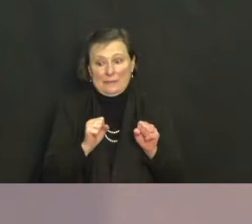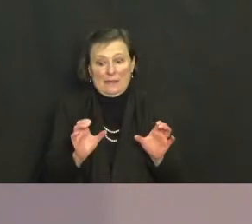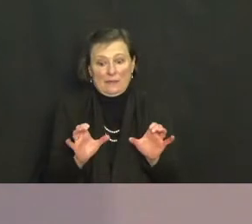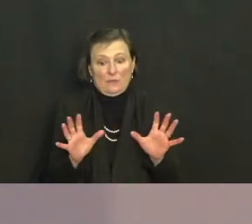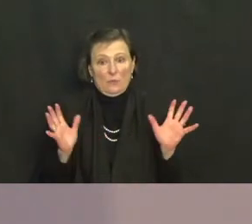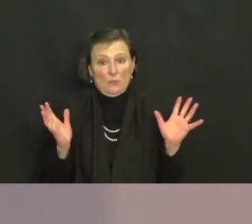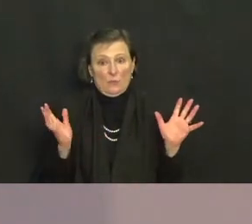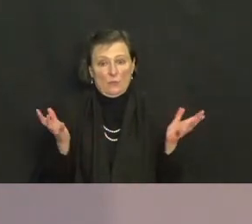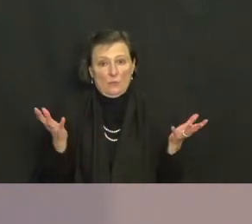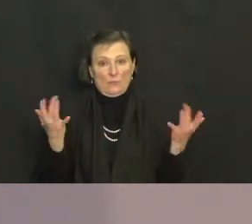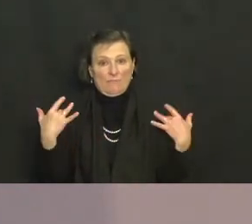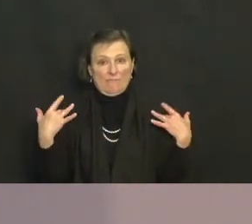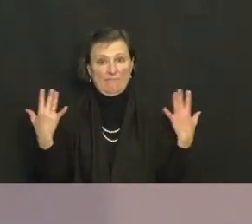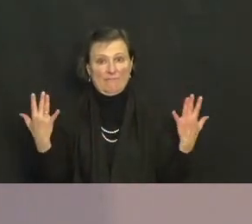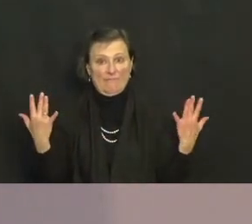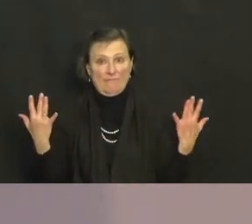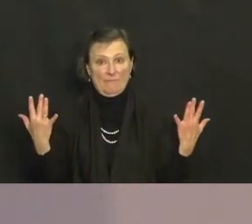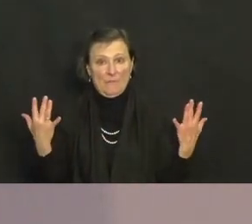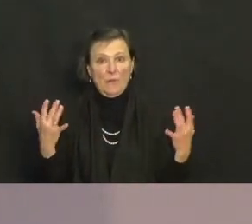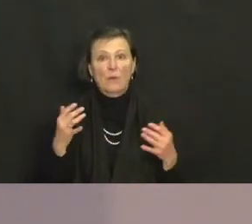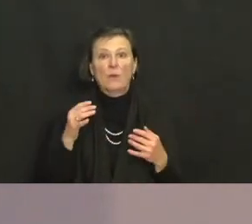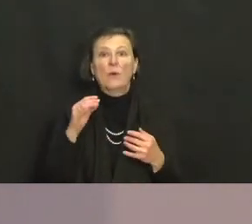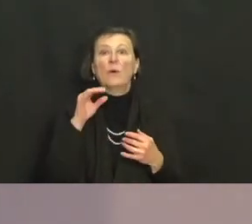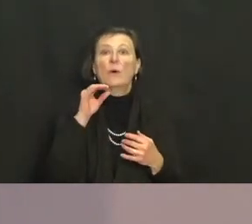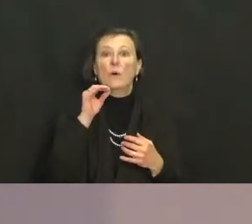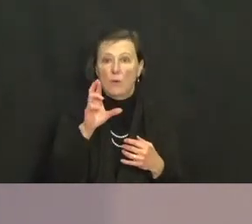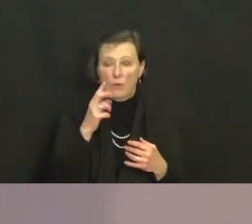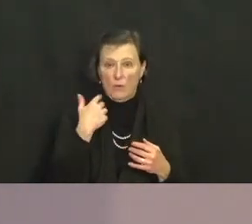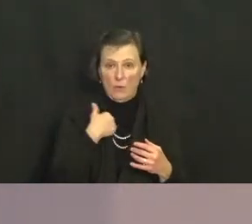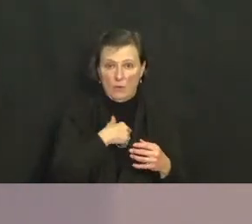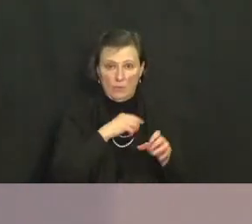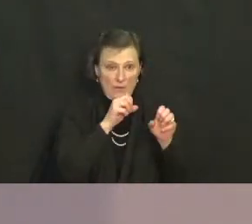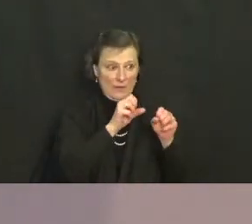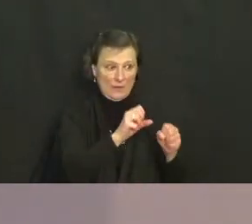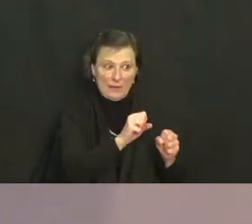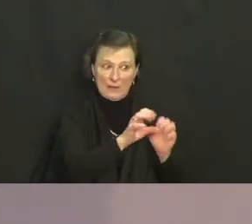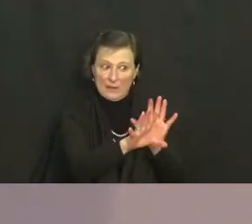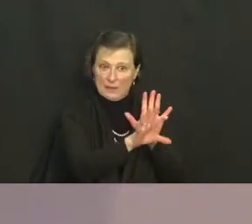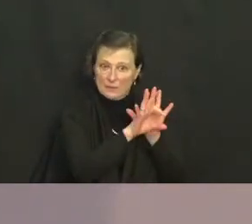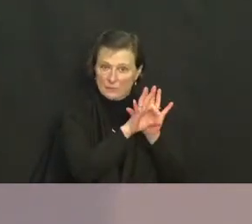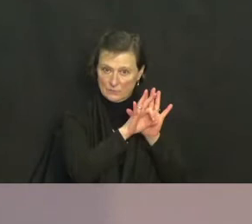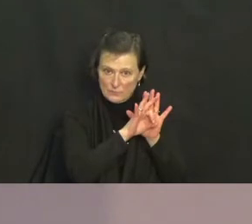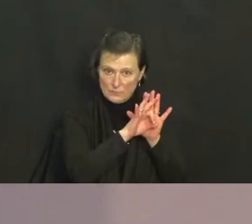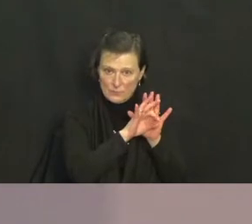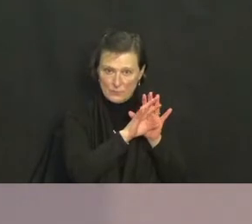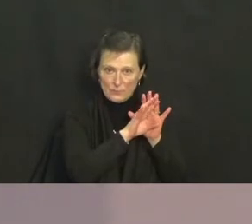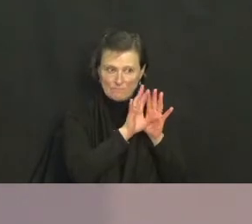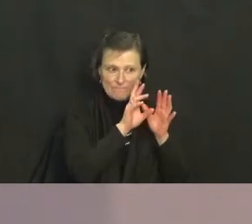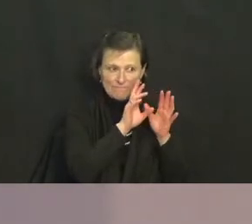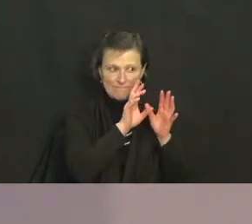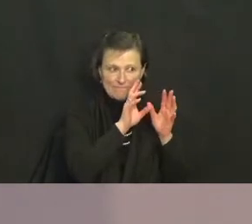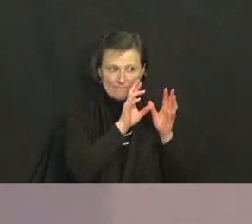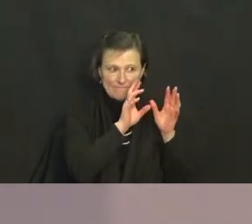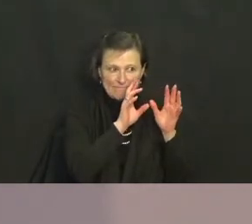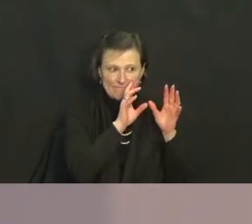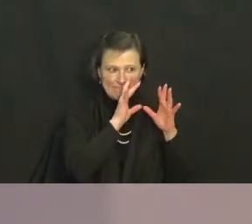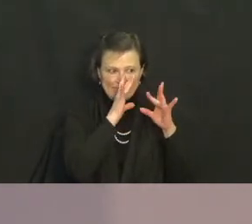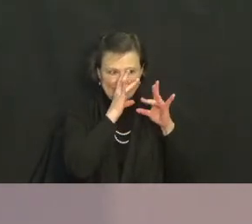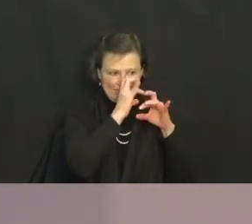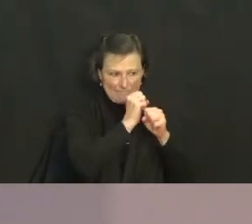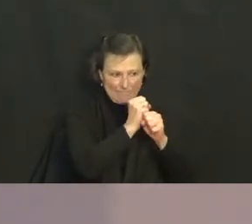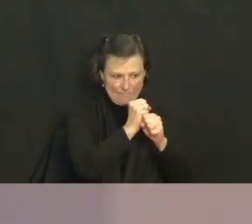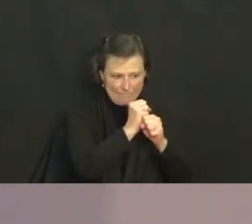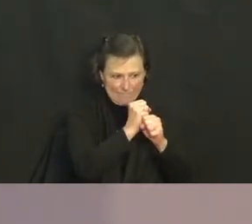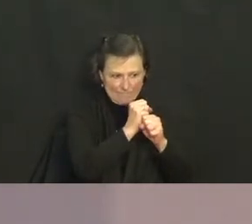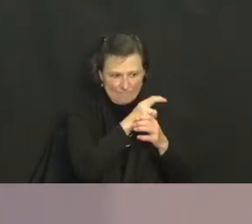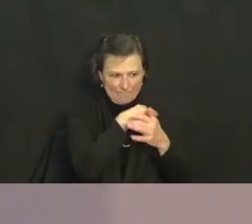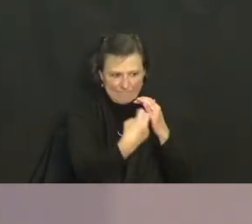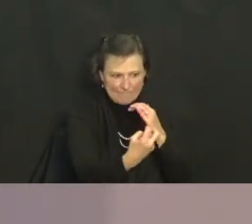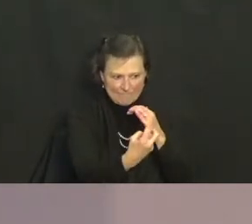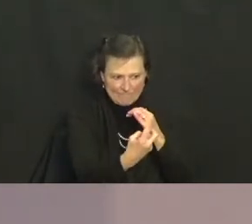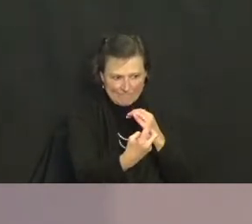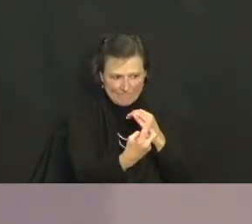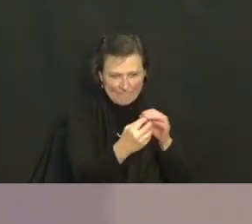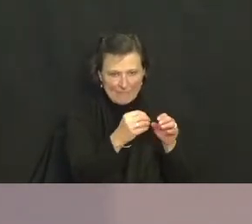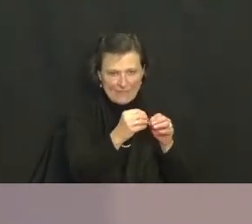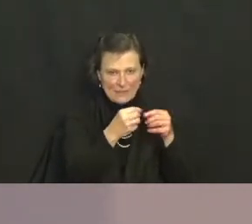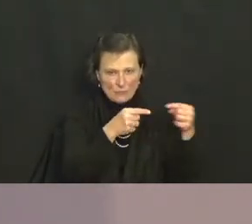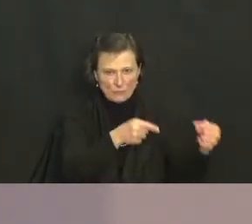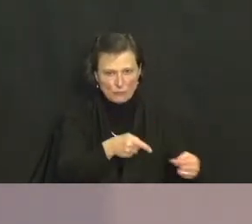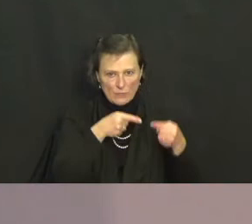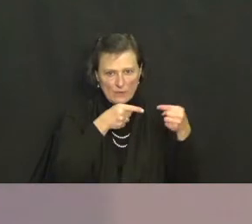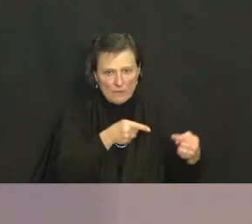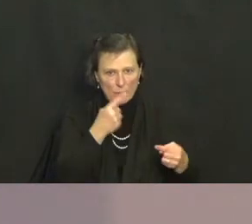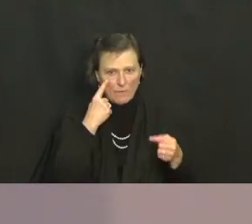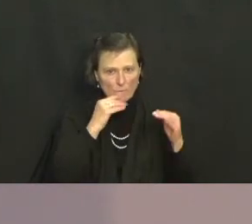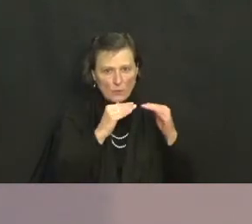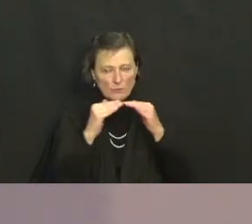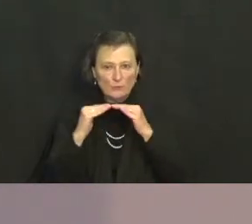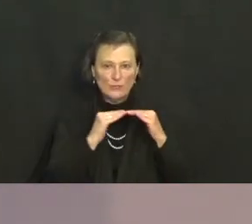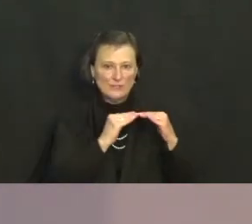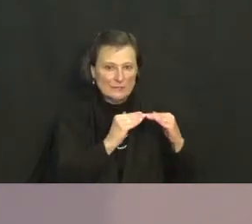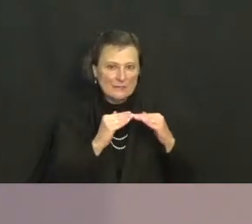Or, we can choose to be engaged in the struggles for justice.